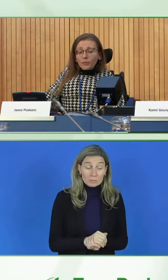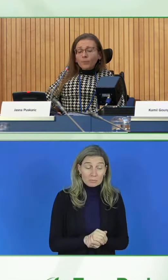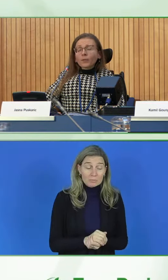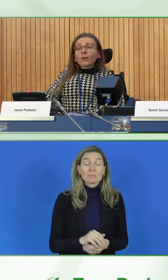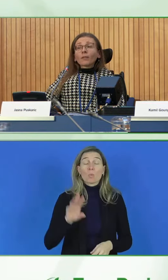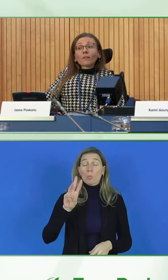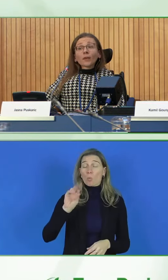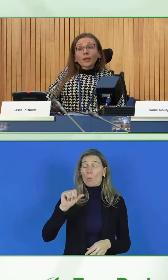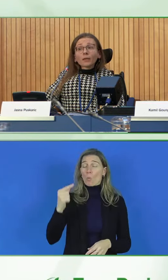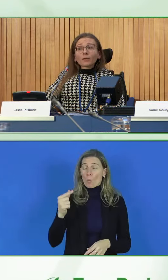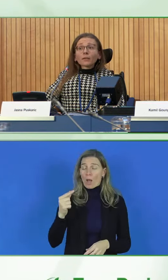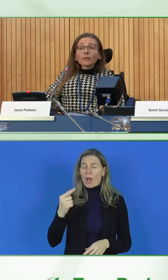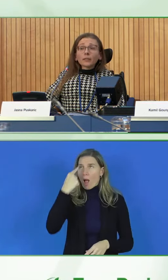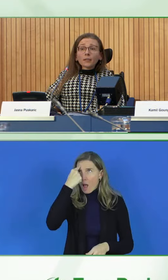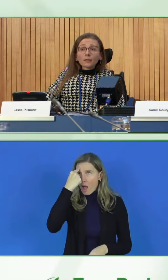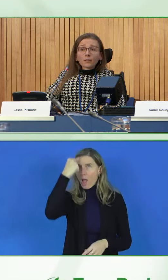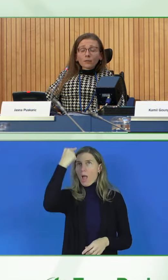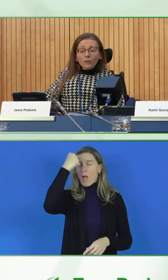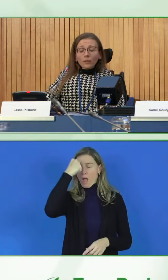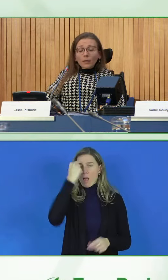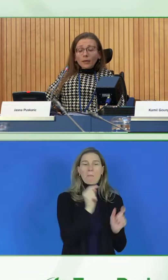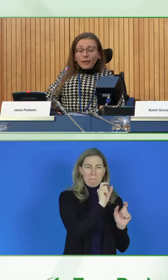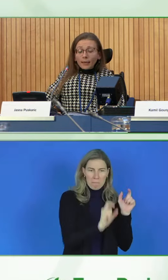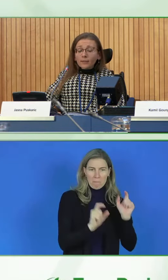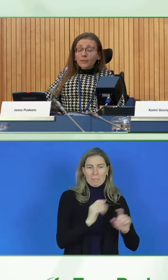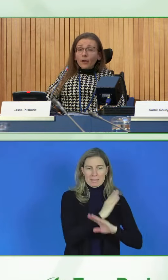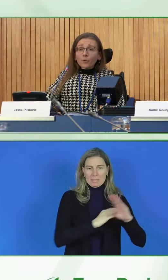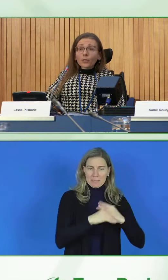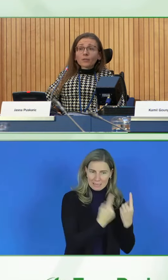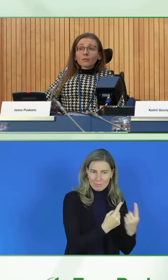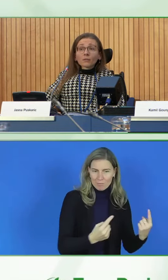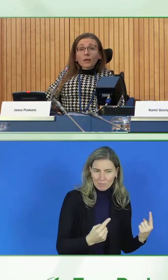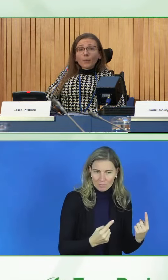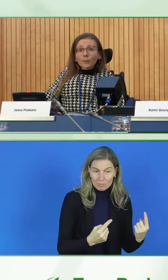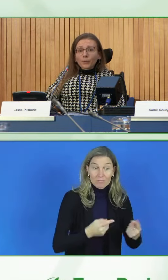They lead and direct the company.